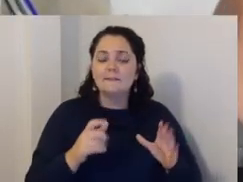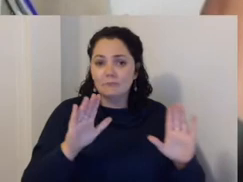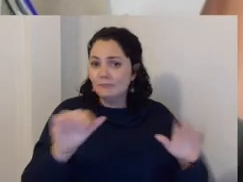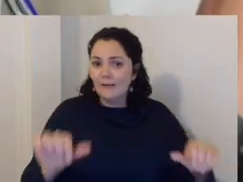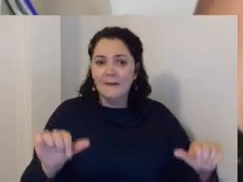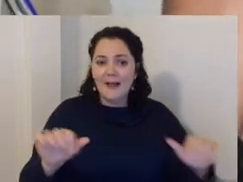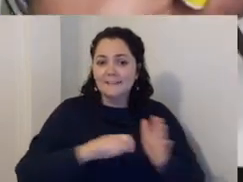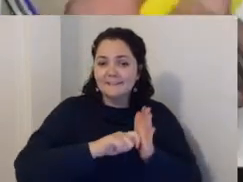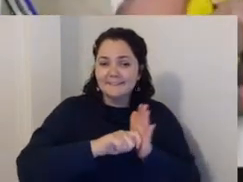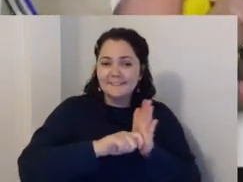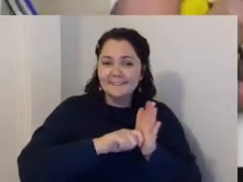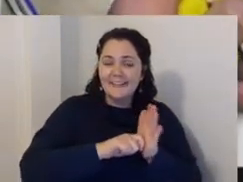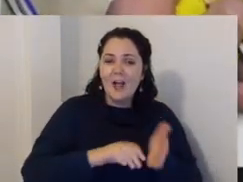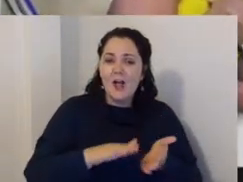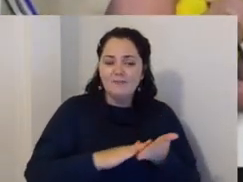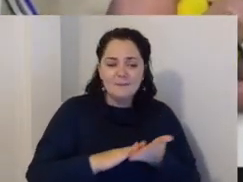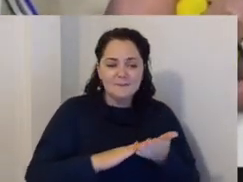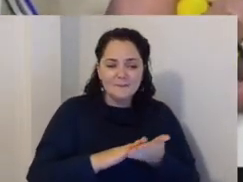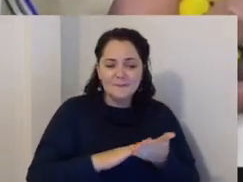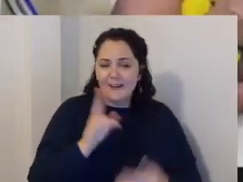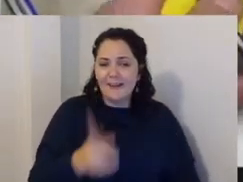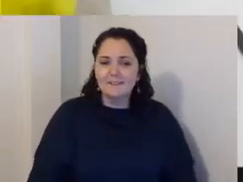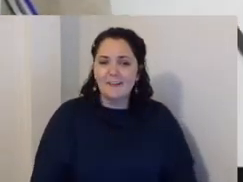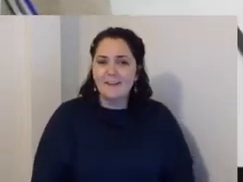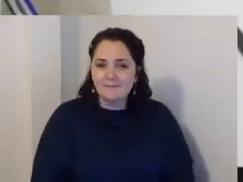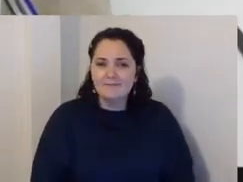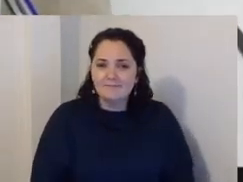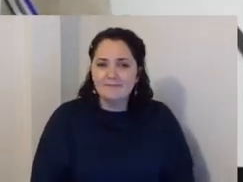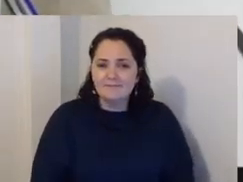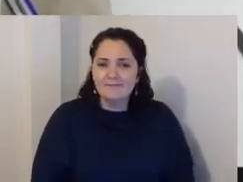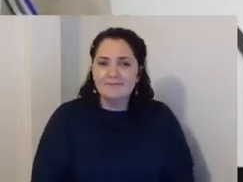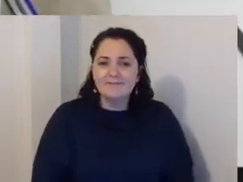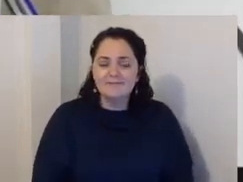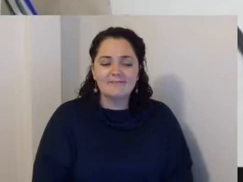if you're unhappy with it and rub it right back in again and then go at it and go at it with your